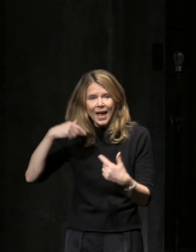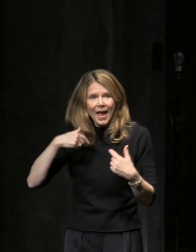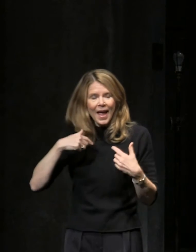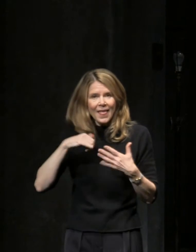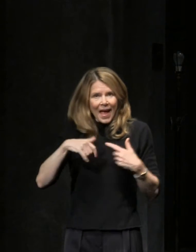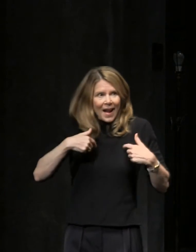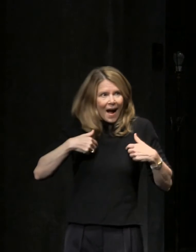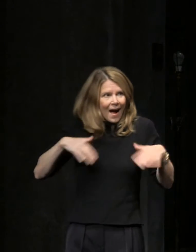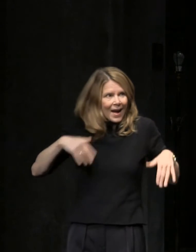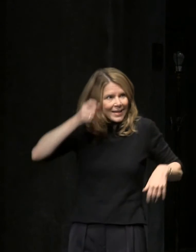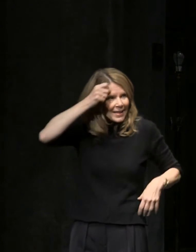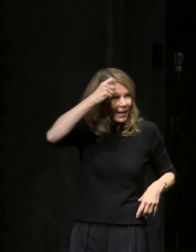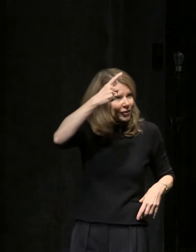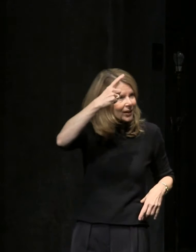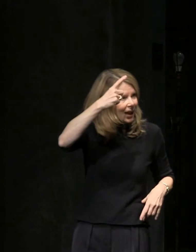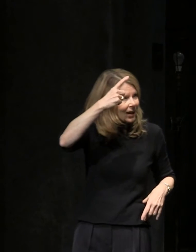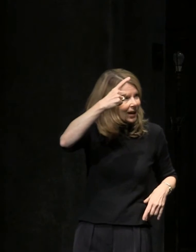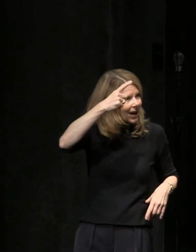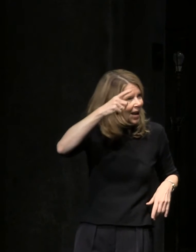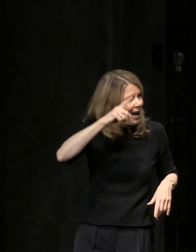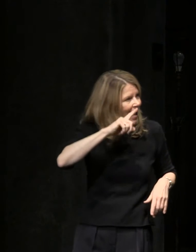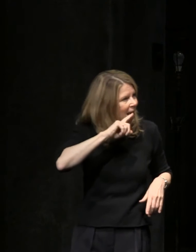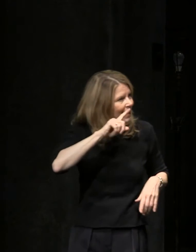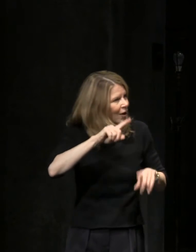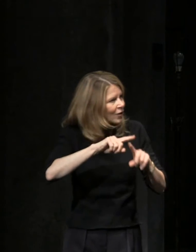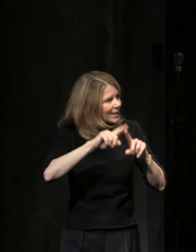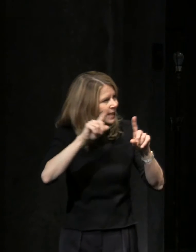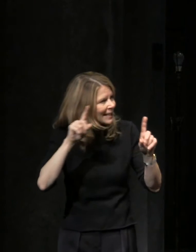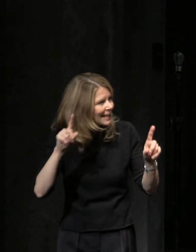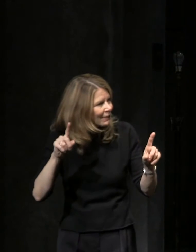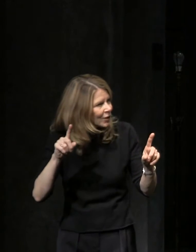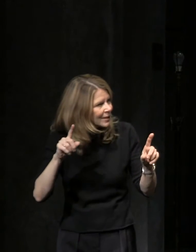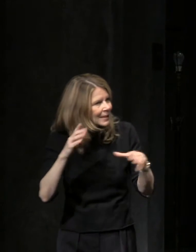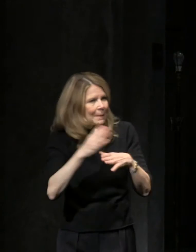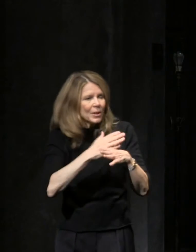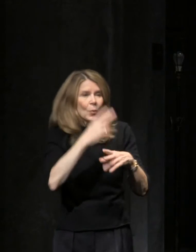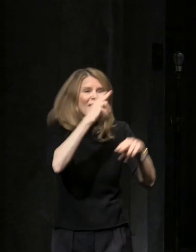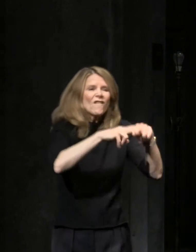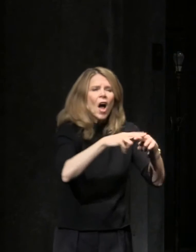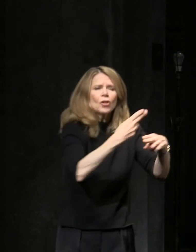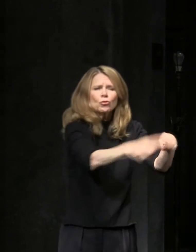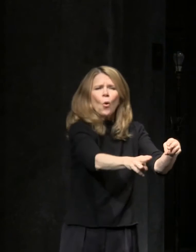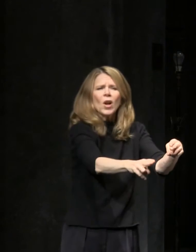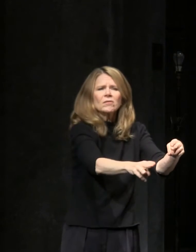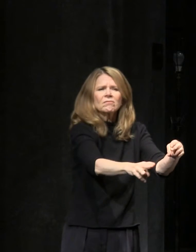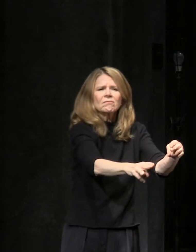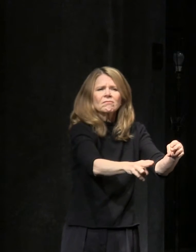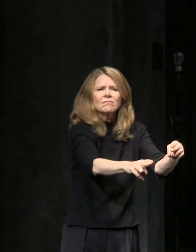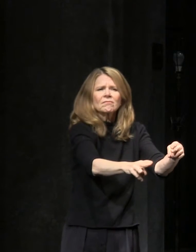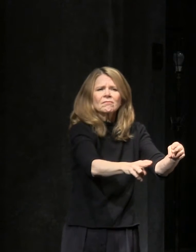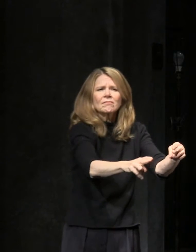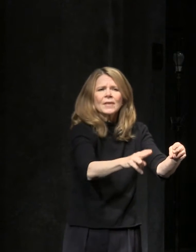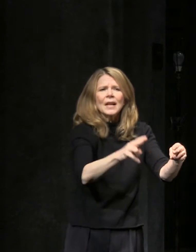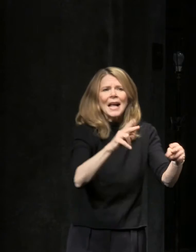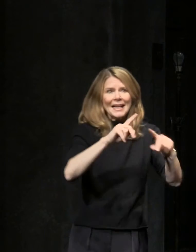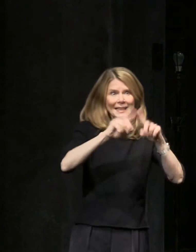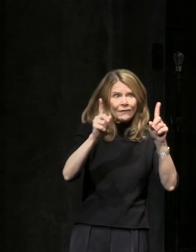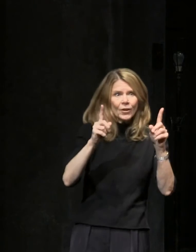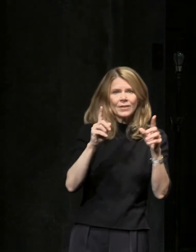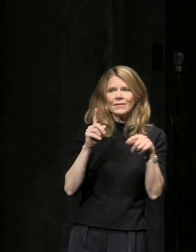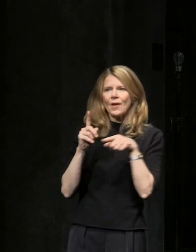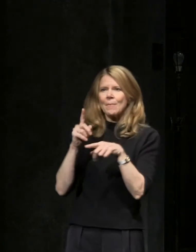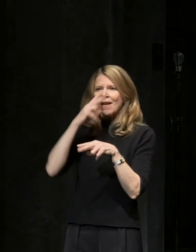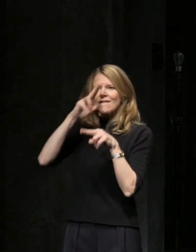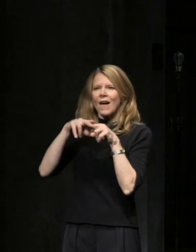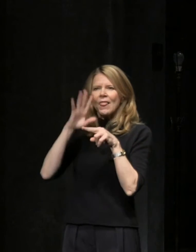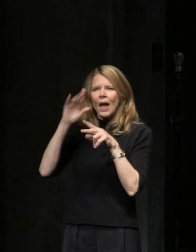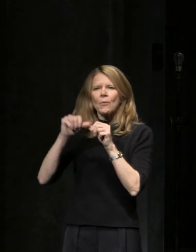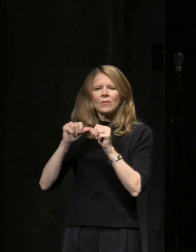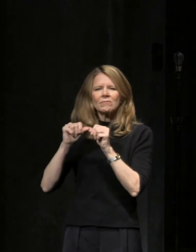that there's a difference between the fun that's temporary and fun that lasts. That